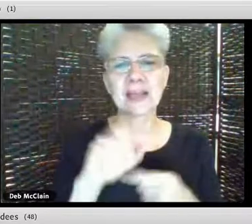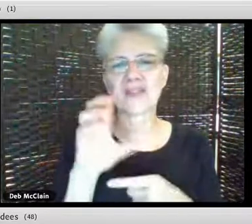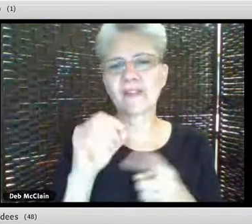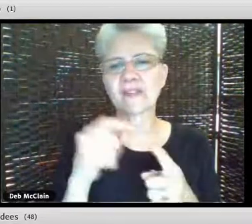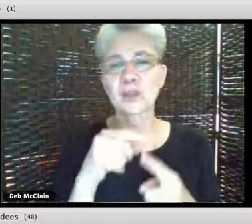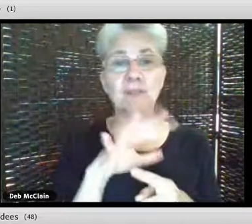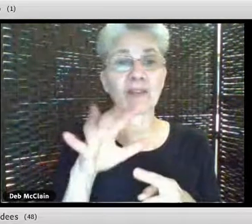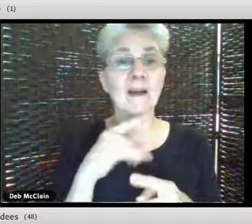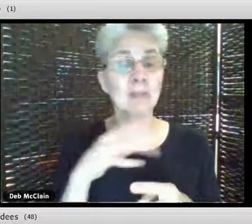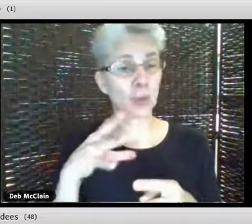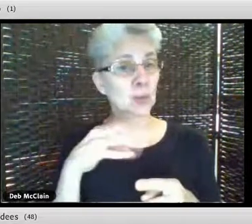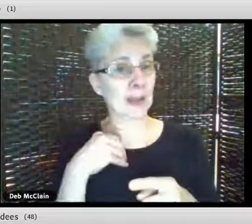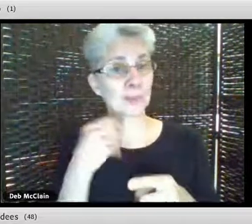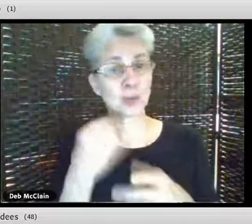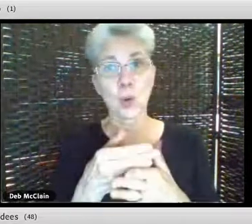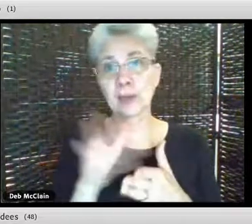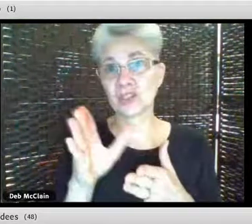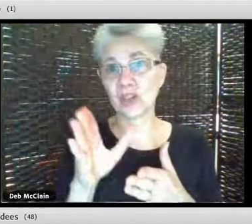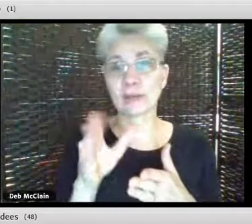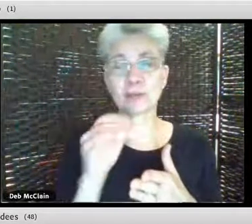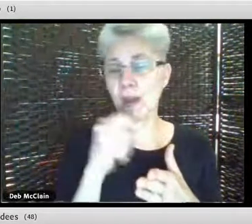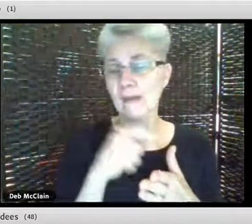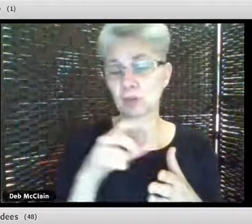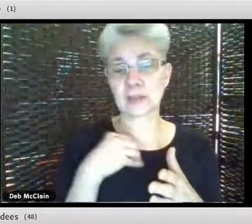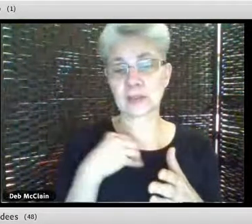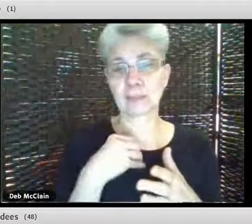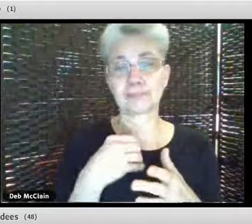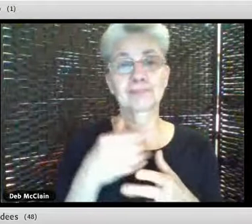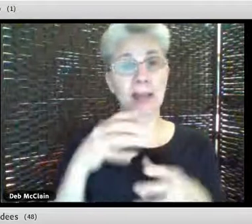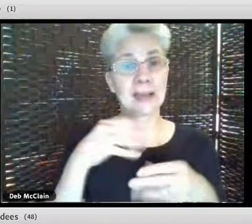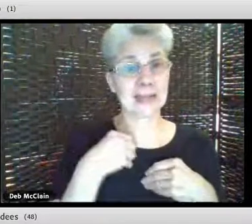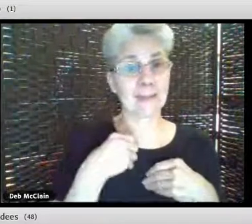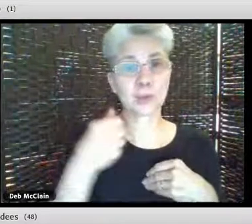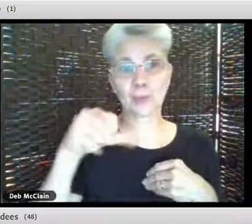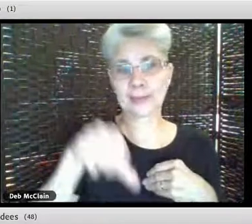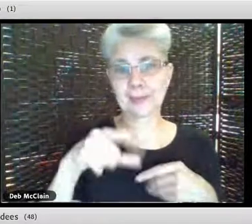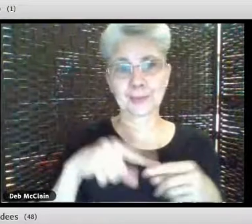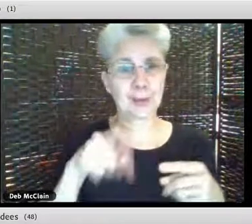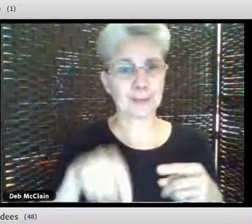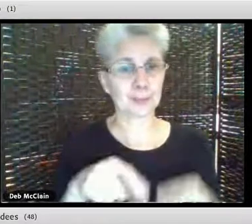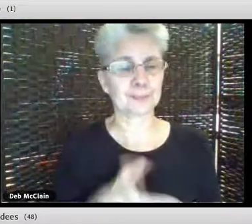Library nerd said replace 50 with 55," and you can accept or reject these changes.